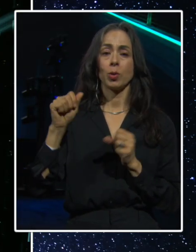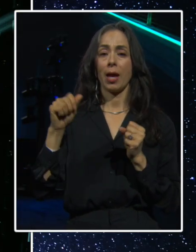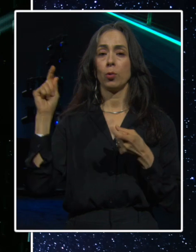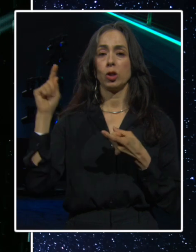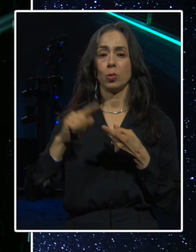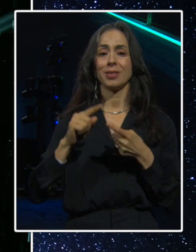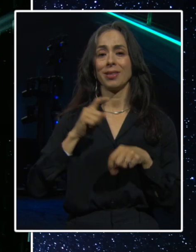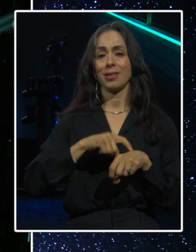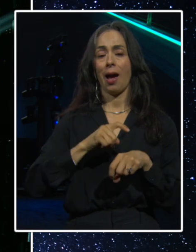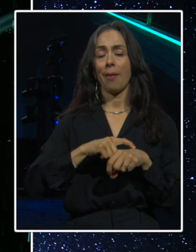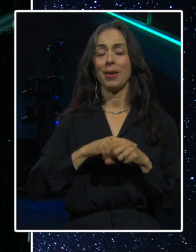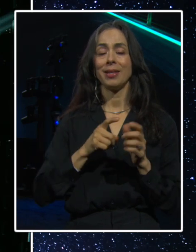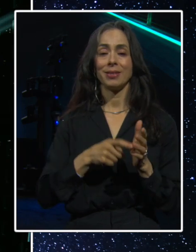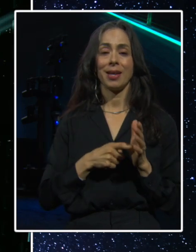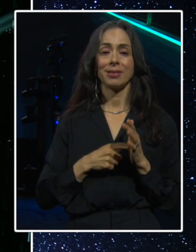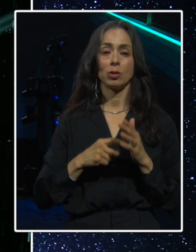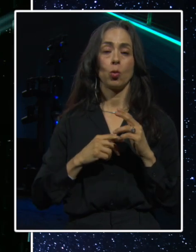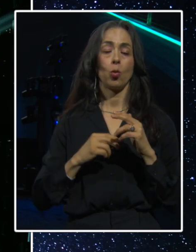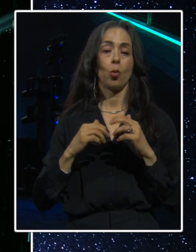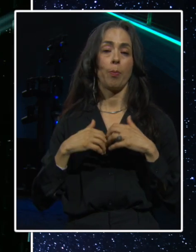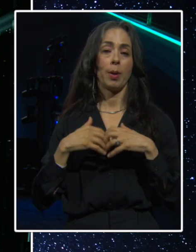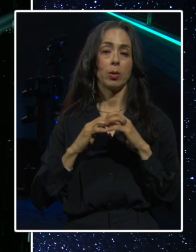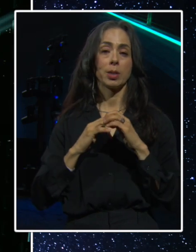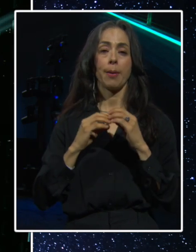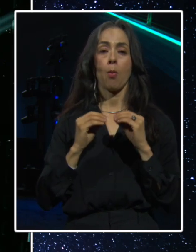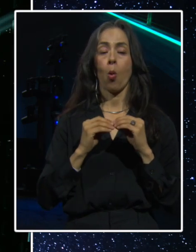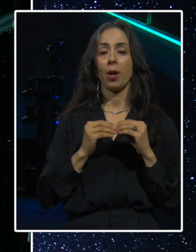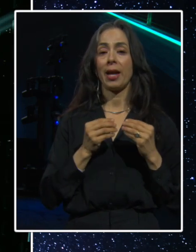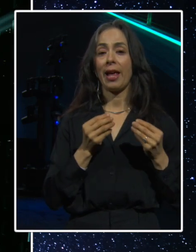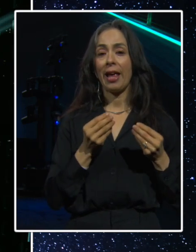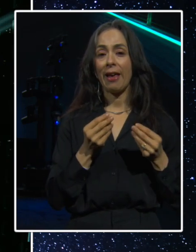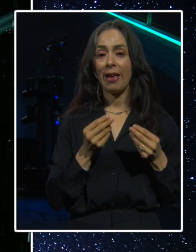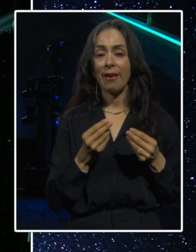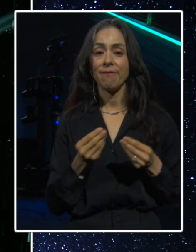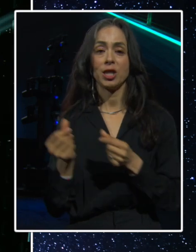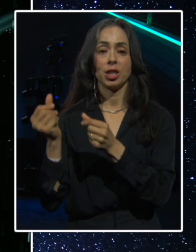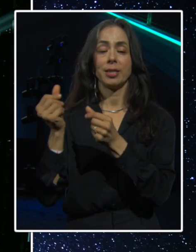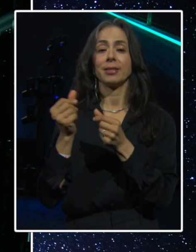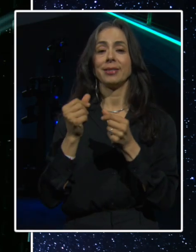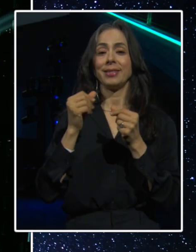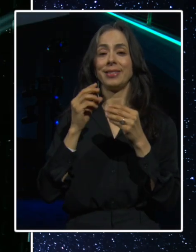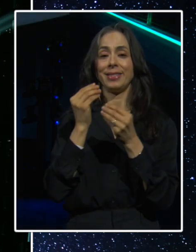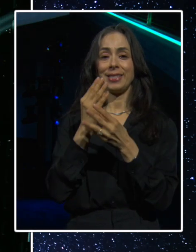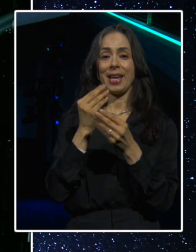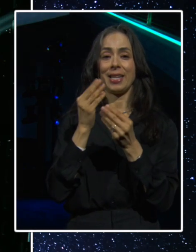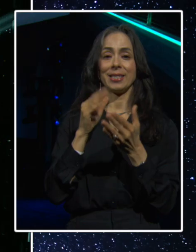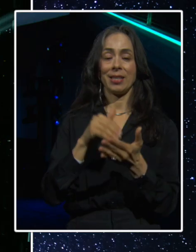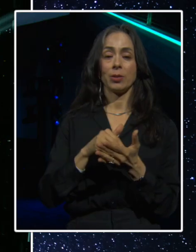you can dramatically reduce the time it takes to build a more efficient data center in the first place.